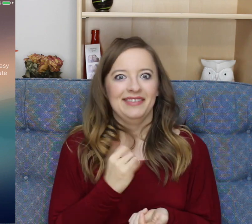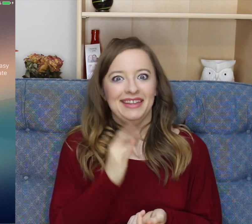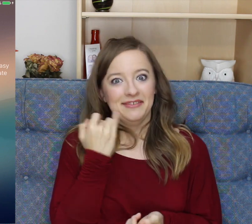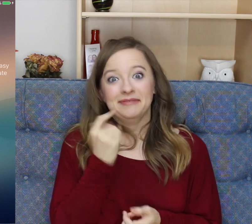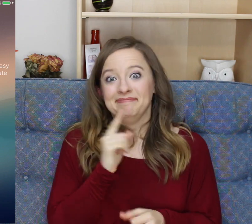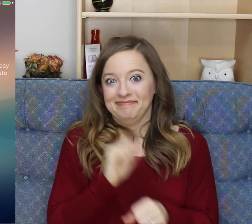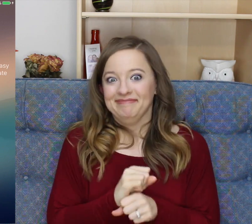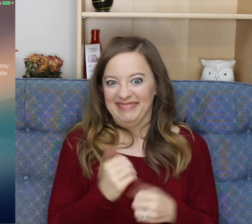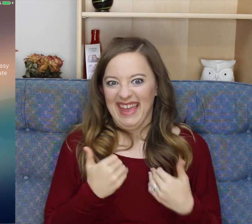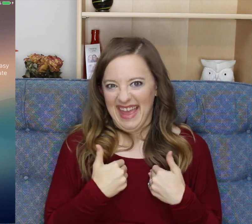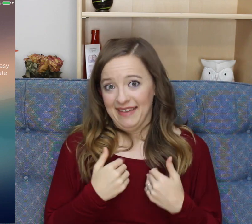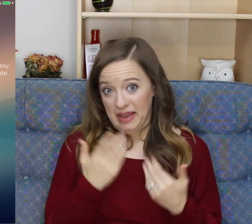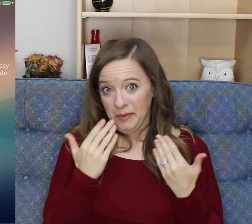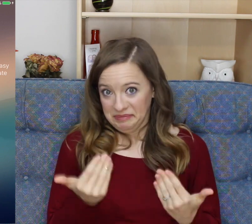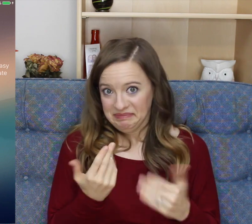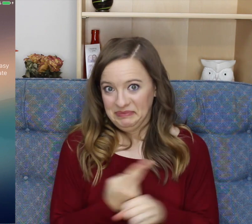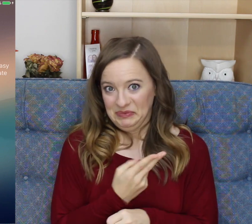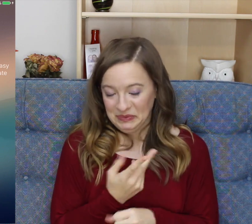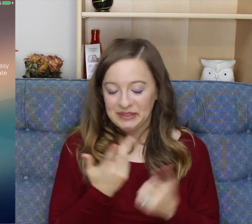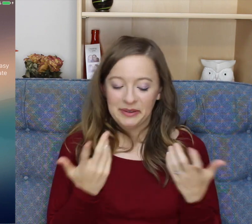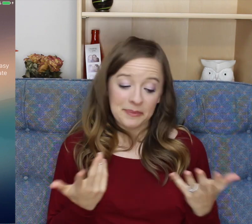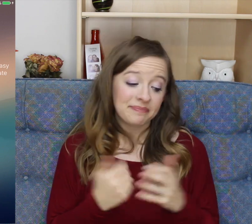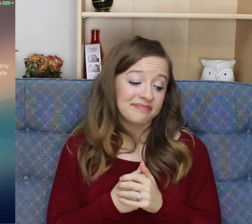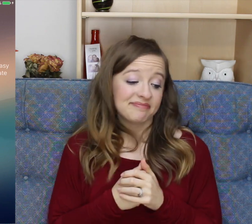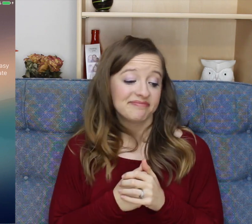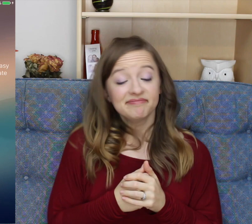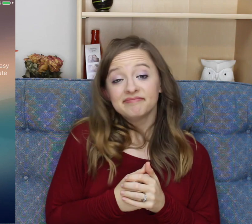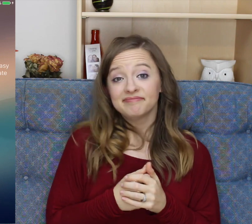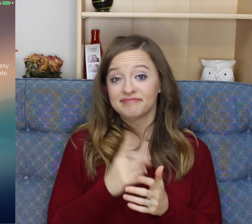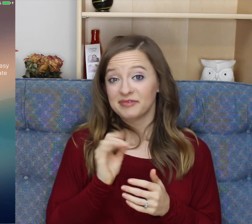I don't know I feel if we actually have the treadmill, I'll use it.